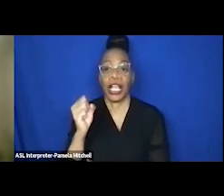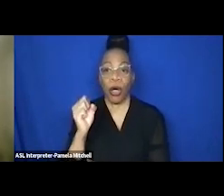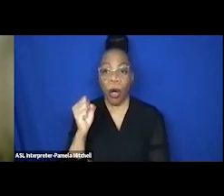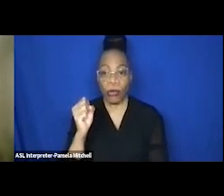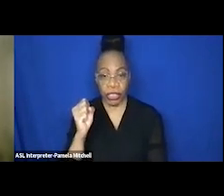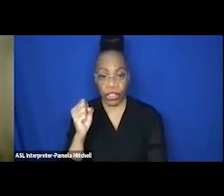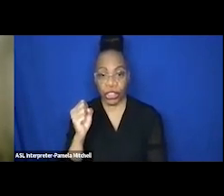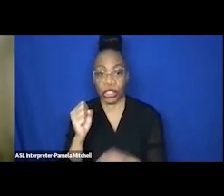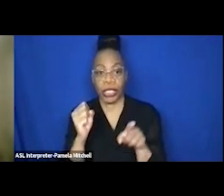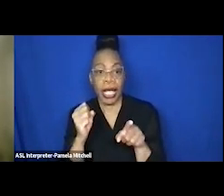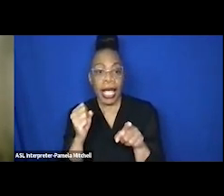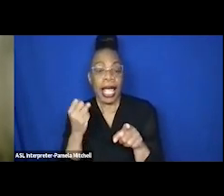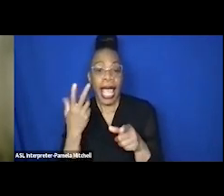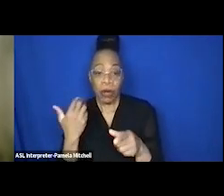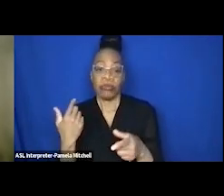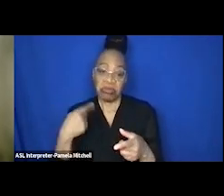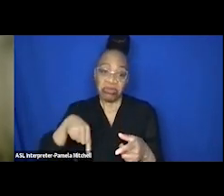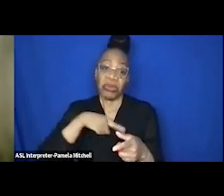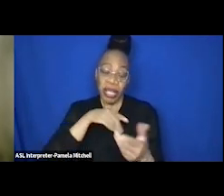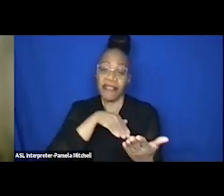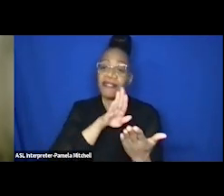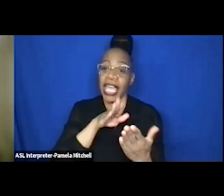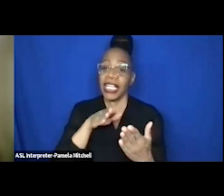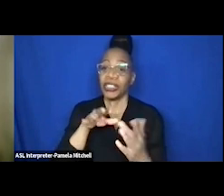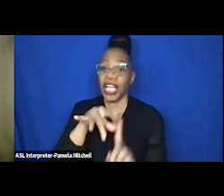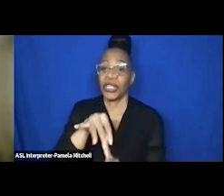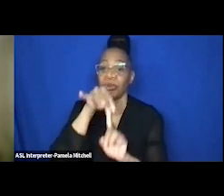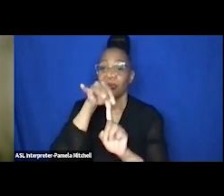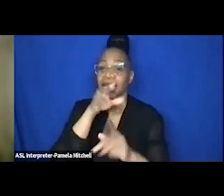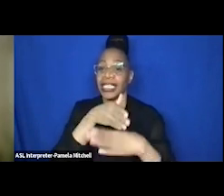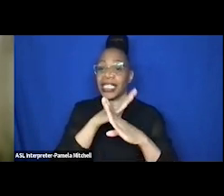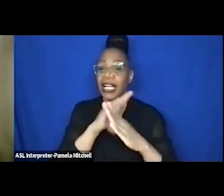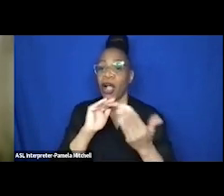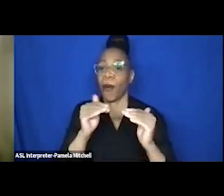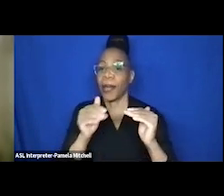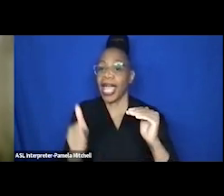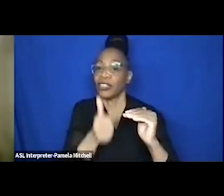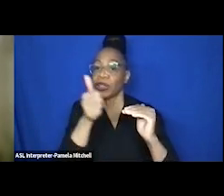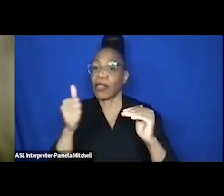we face some unique challenges relative to other CoCs that require us to be really thoughtful